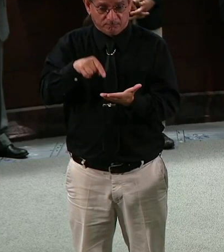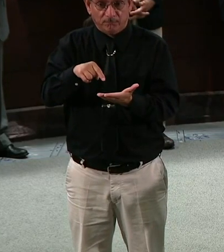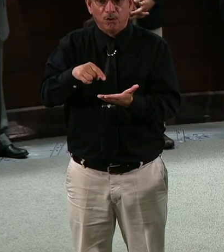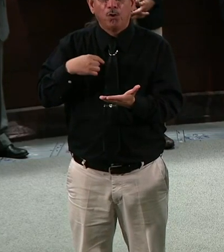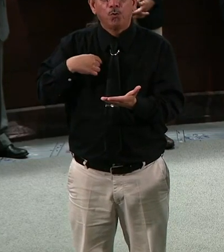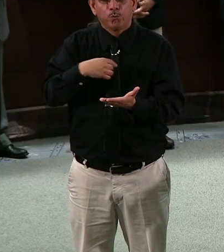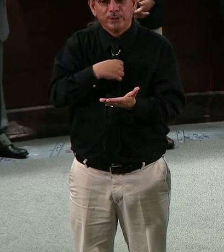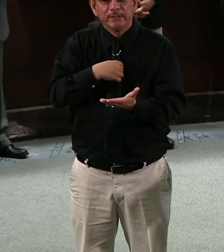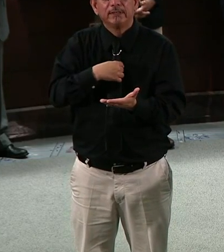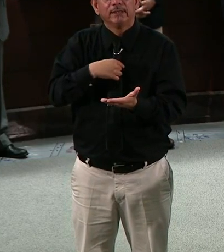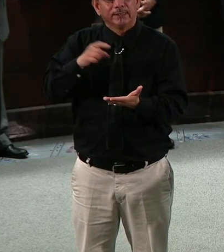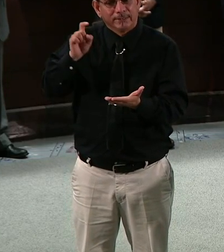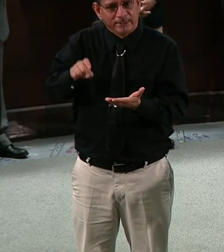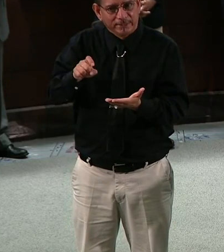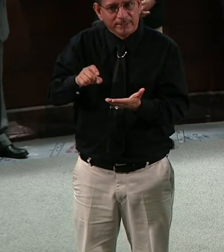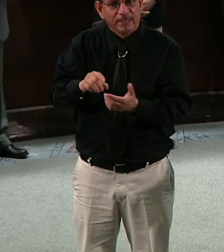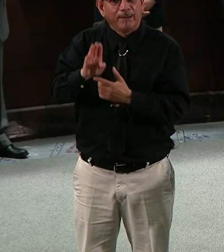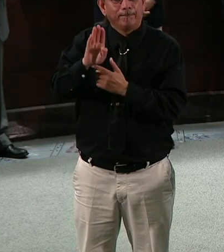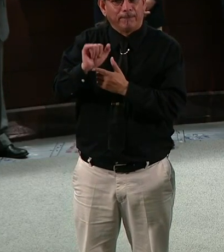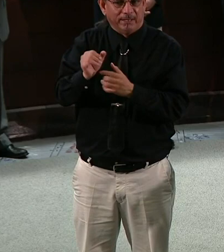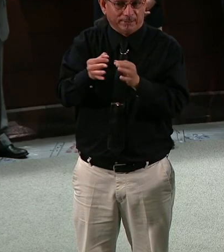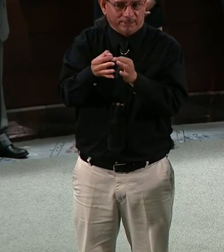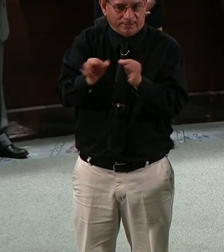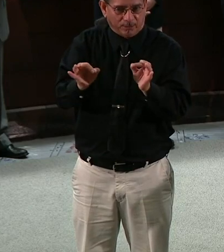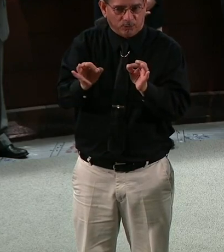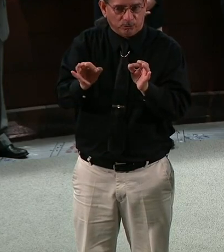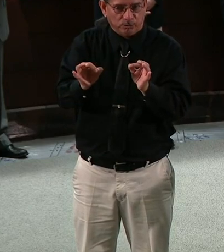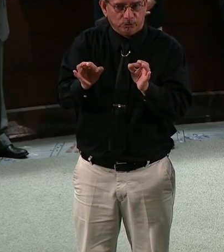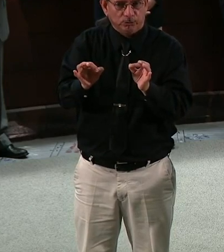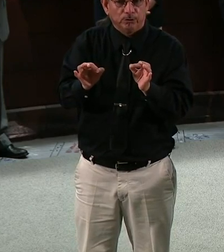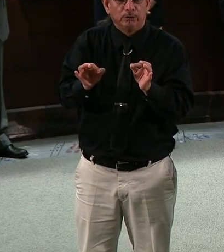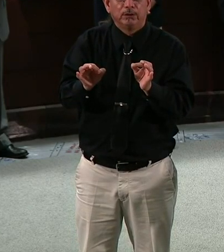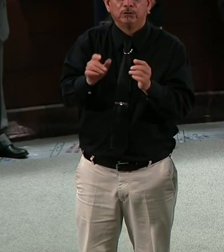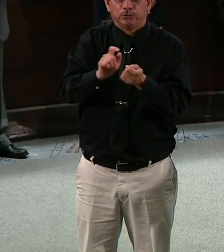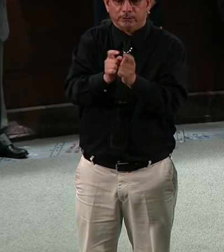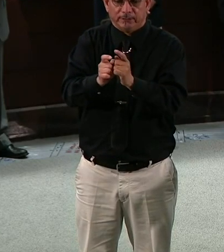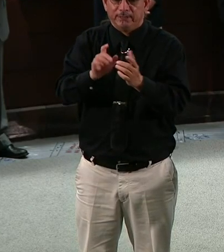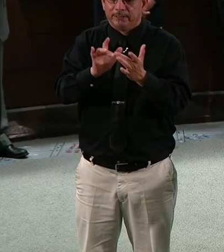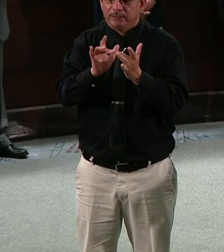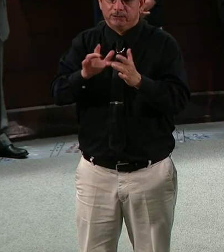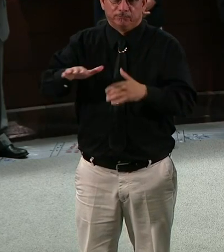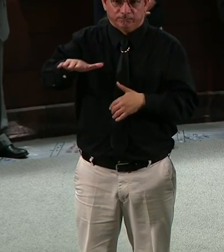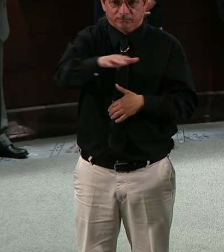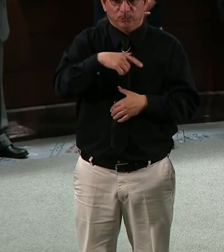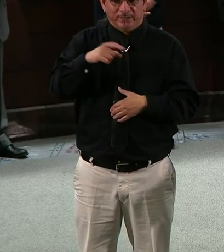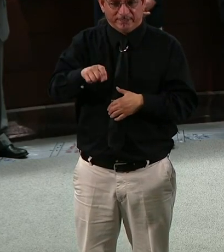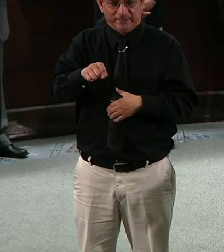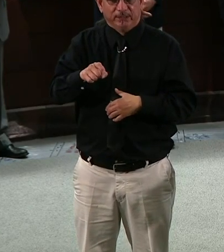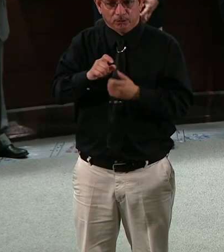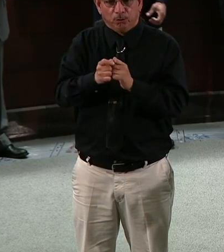SAYING ON. SATURDAY CONTENT.